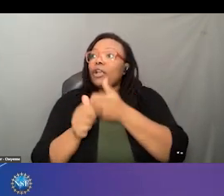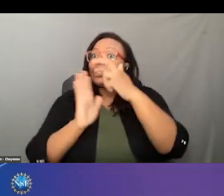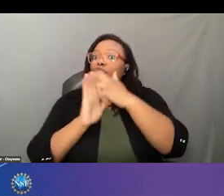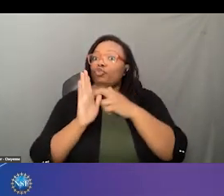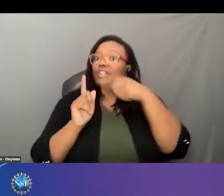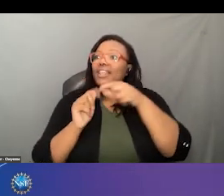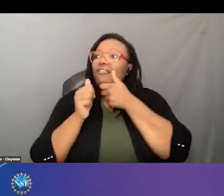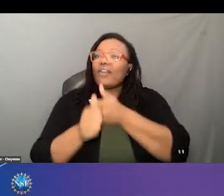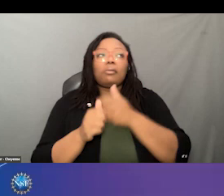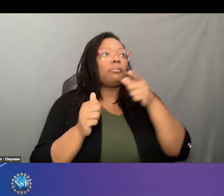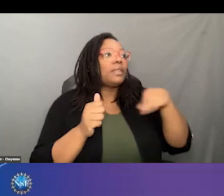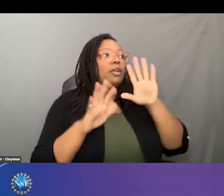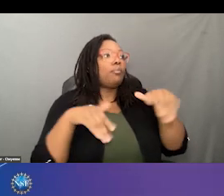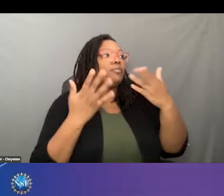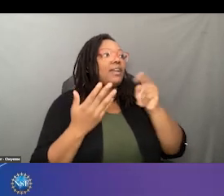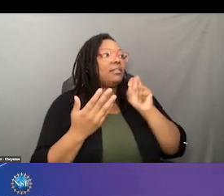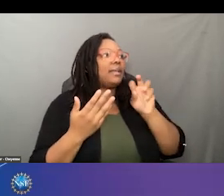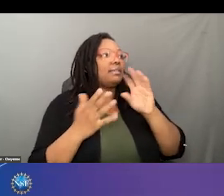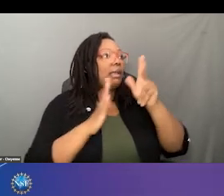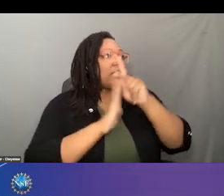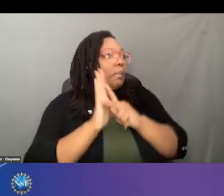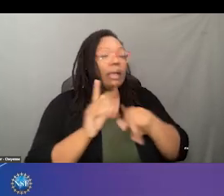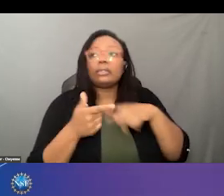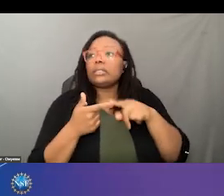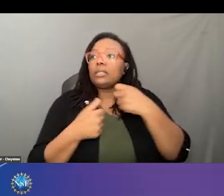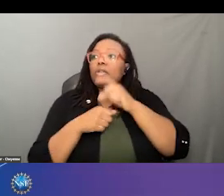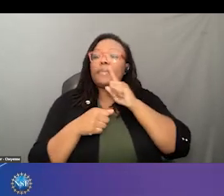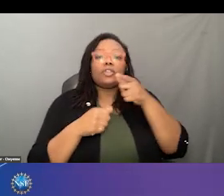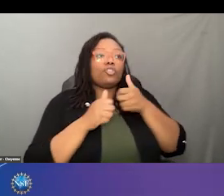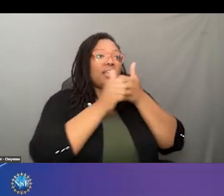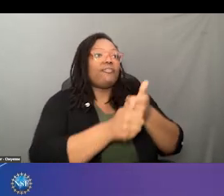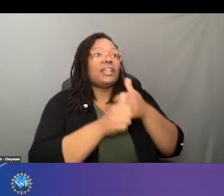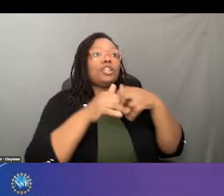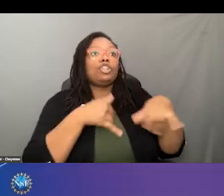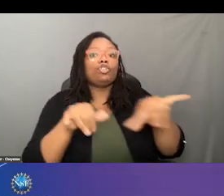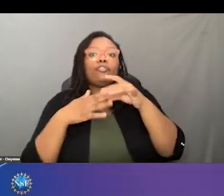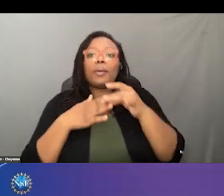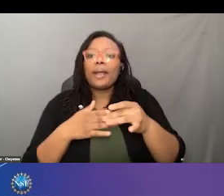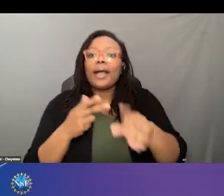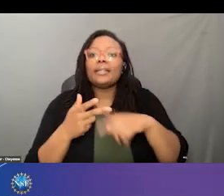For instance, they don't give them the NSF Policy. They don't make sure they're following the Uniform Guidance.